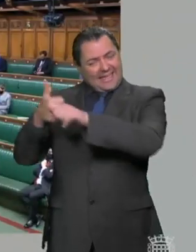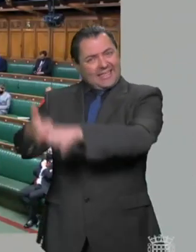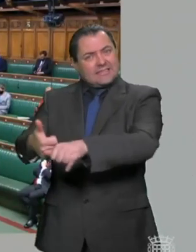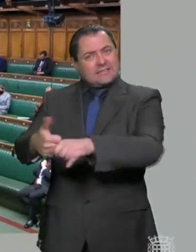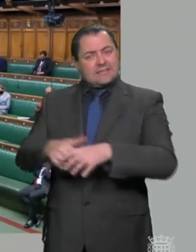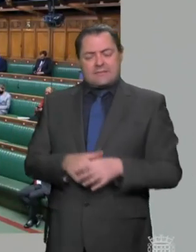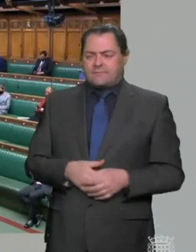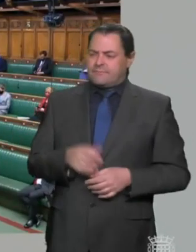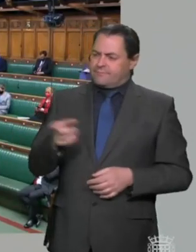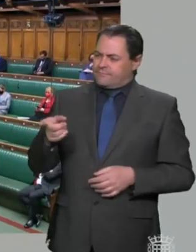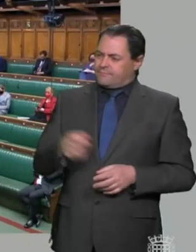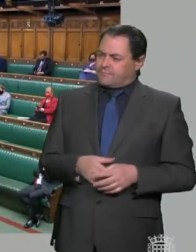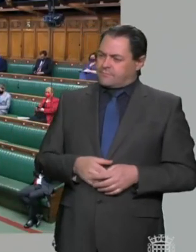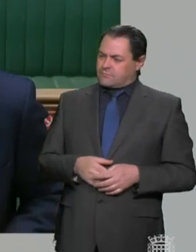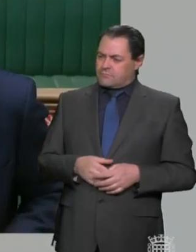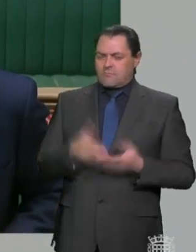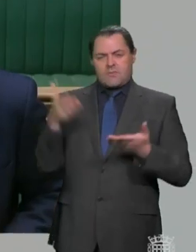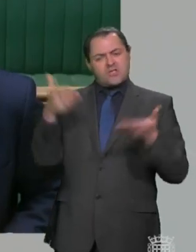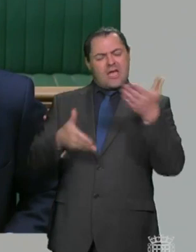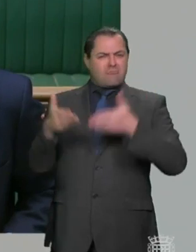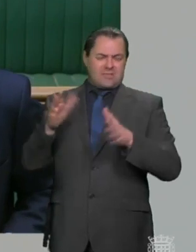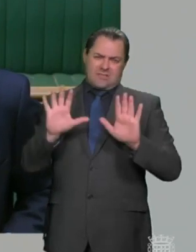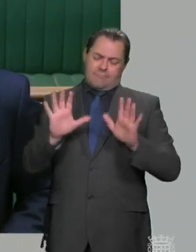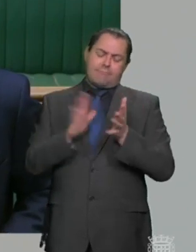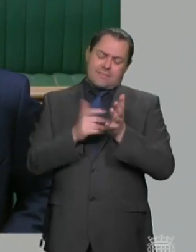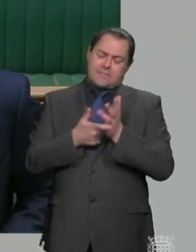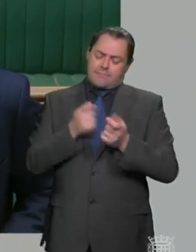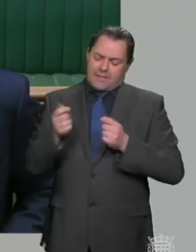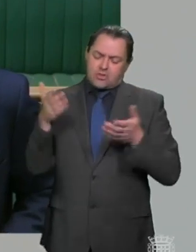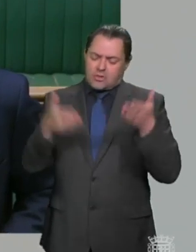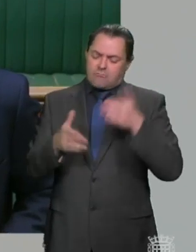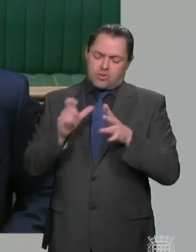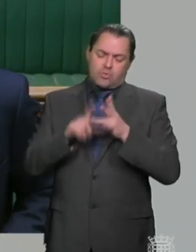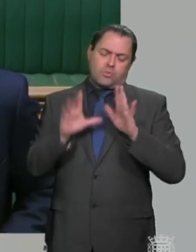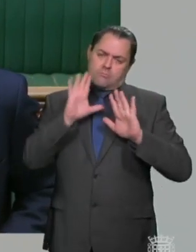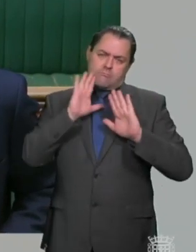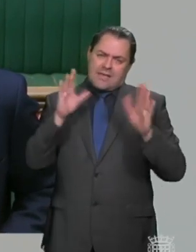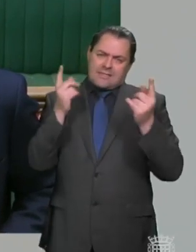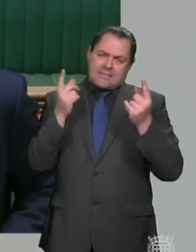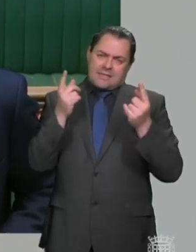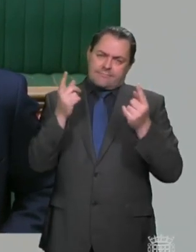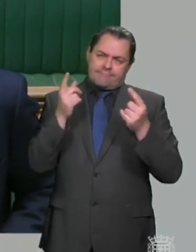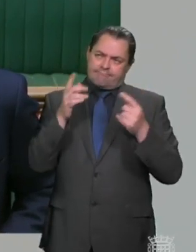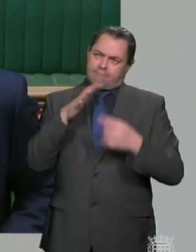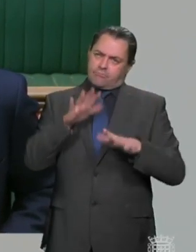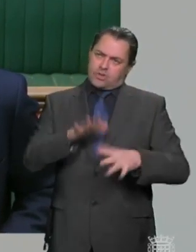I think charities perform an amazing and invaluable role in our society and in our lives,